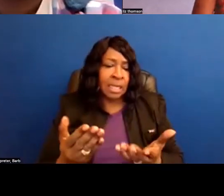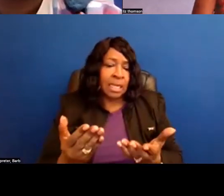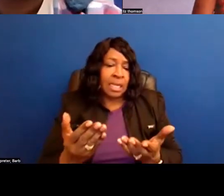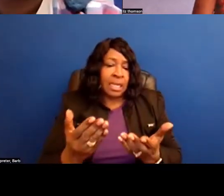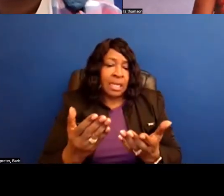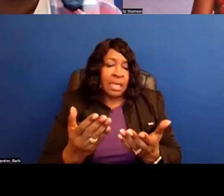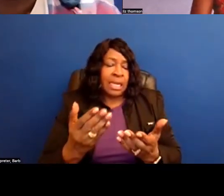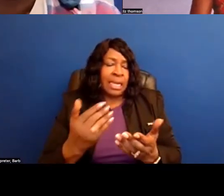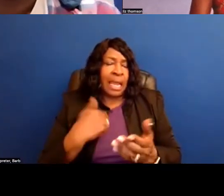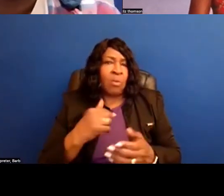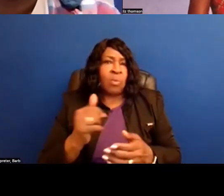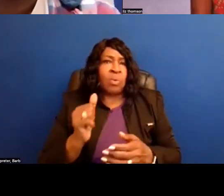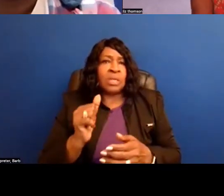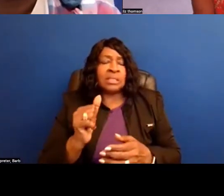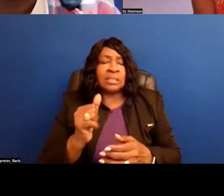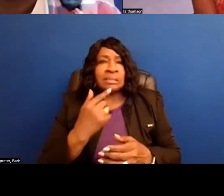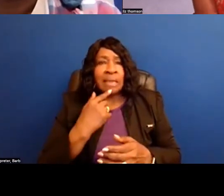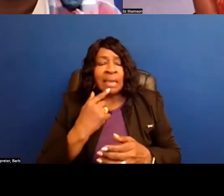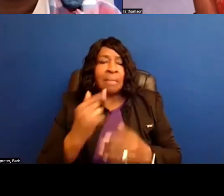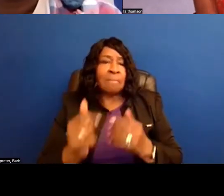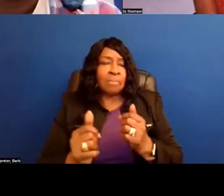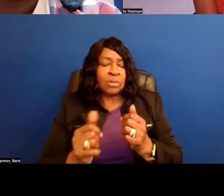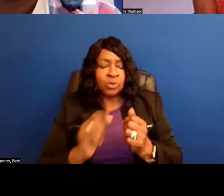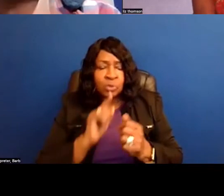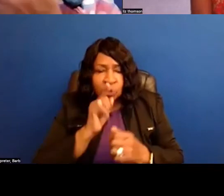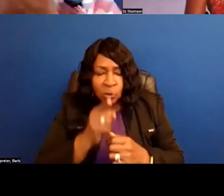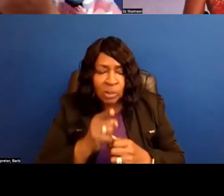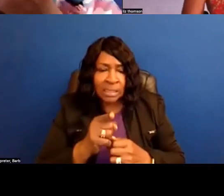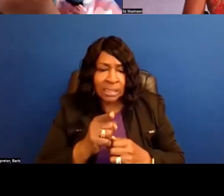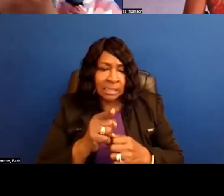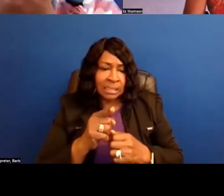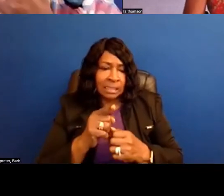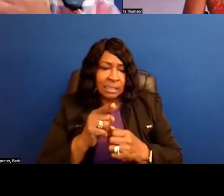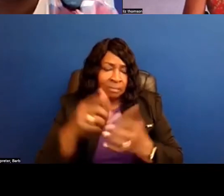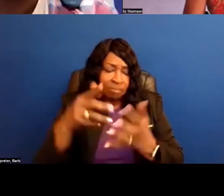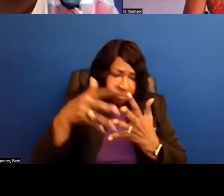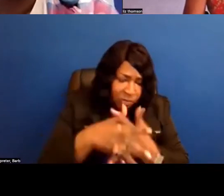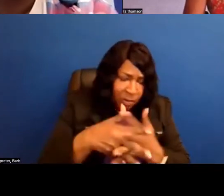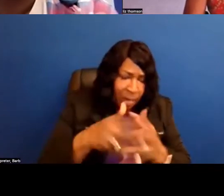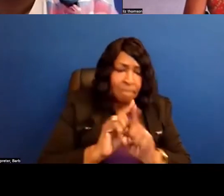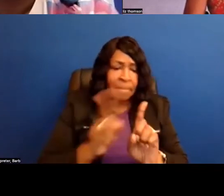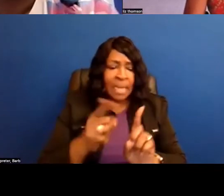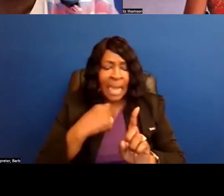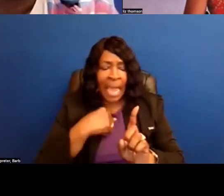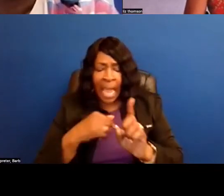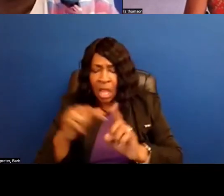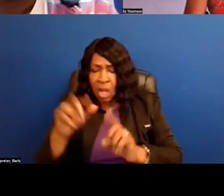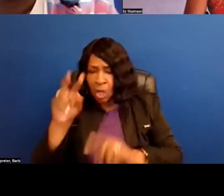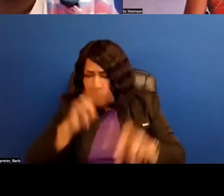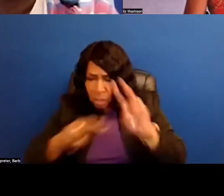but I did look at other models of cultural centers